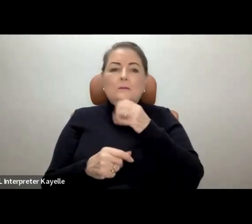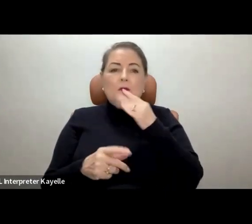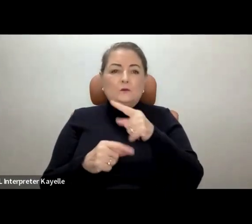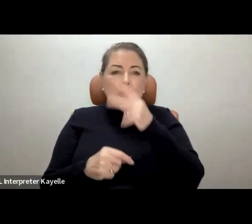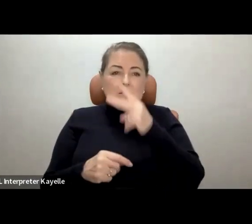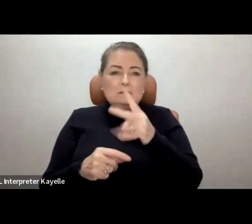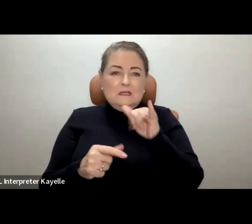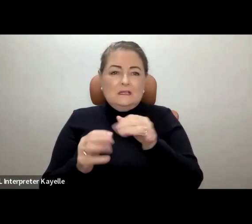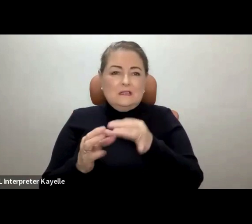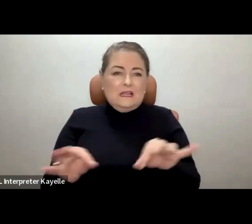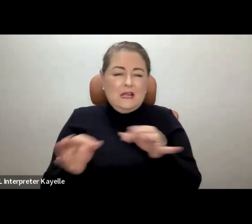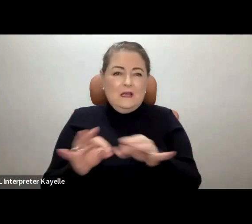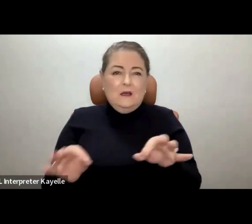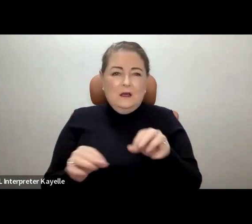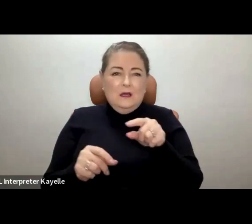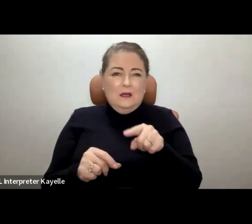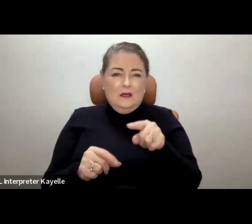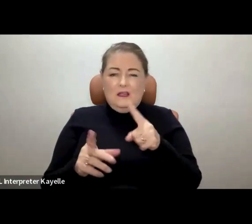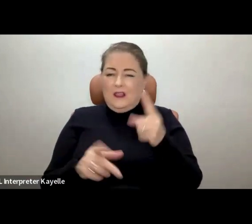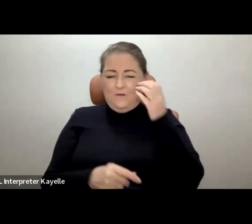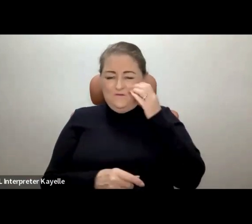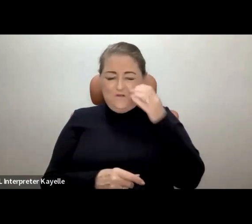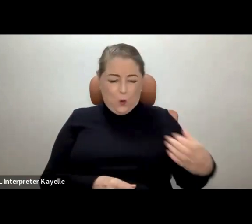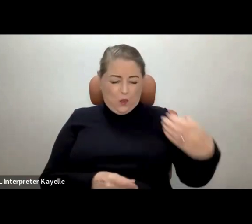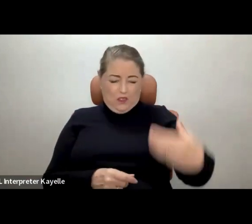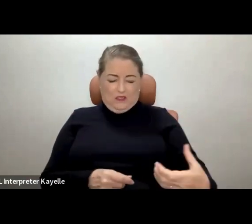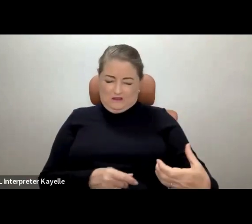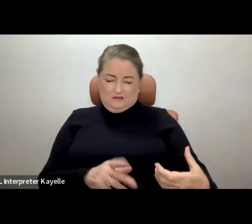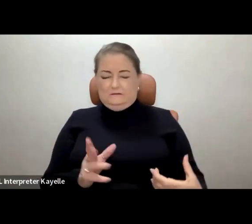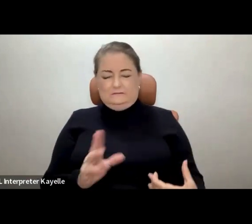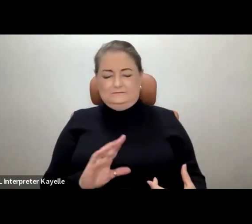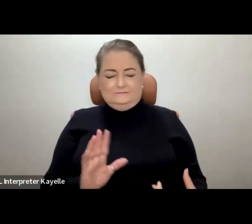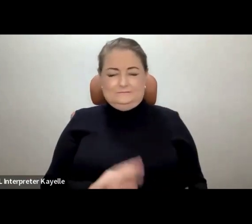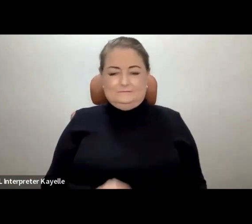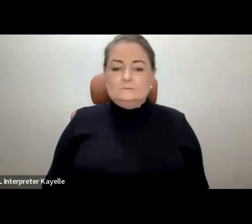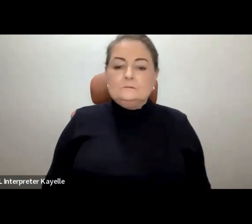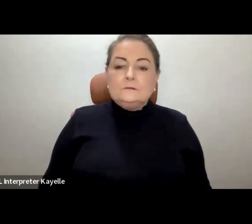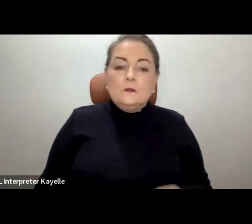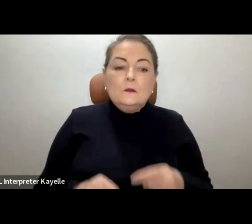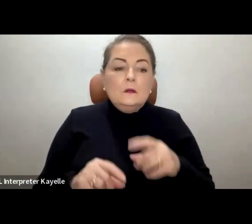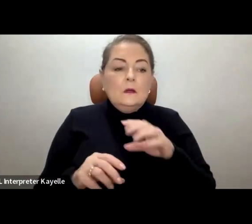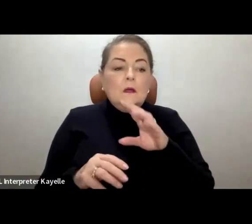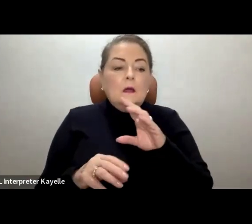kind of like a phone device. But, but audio description is an